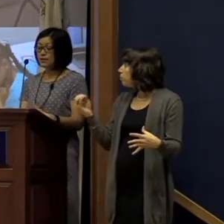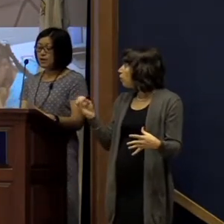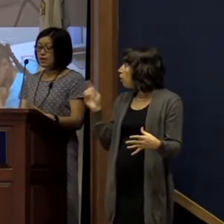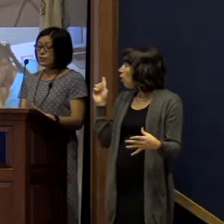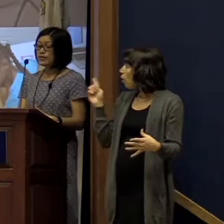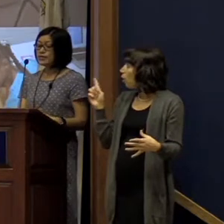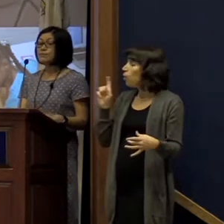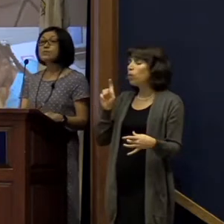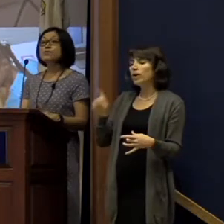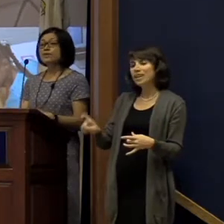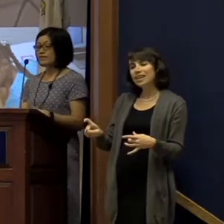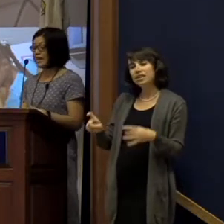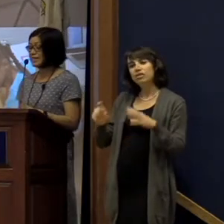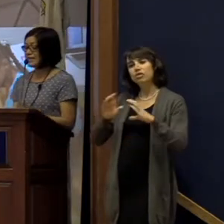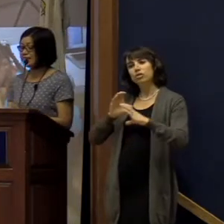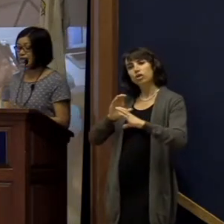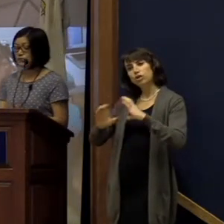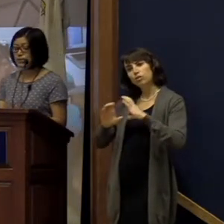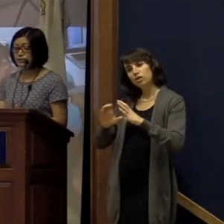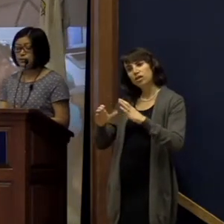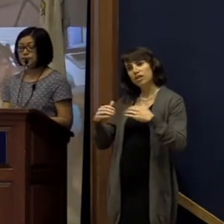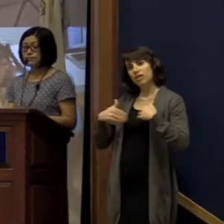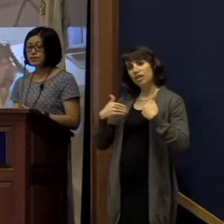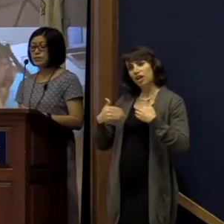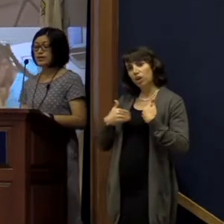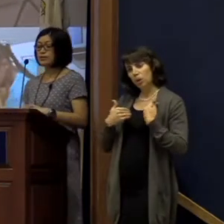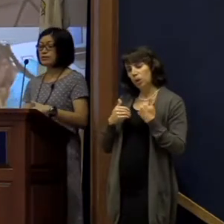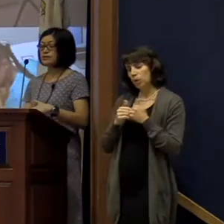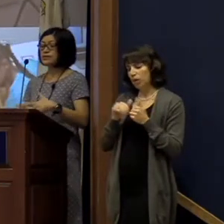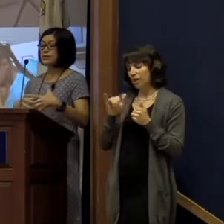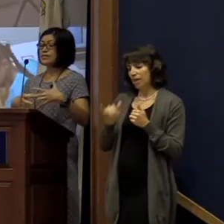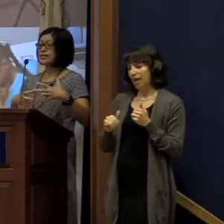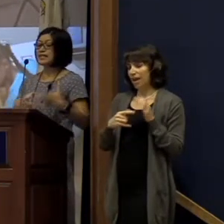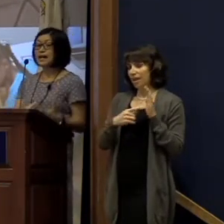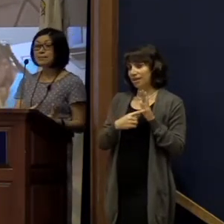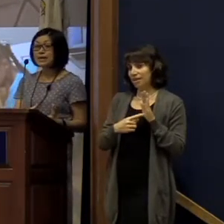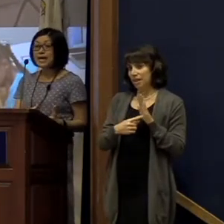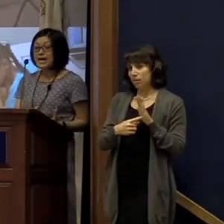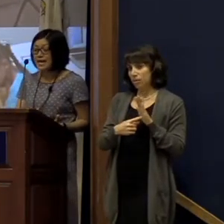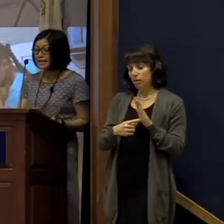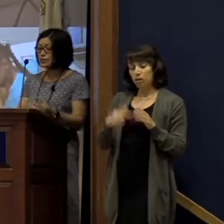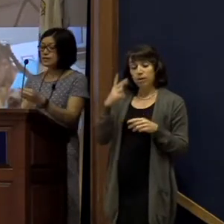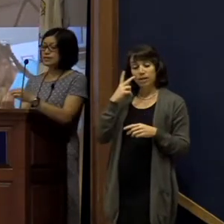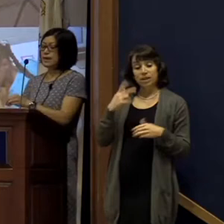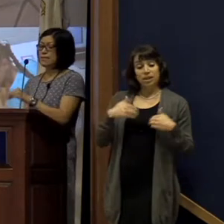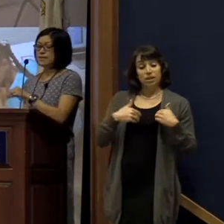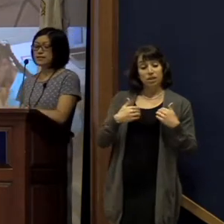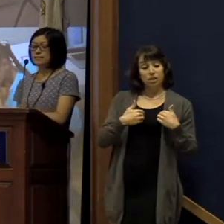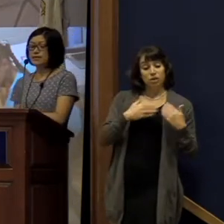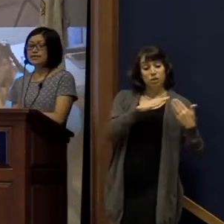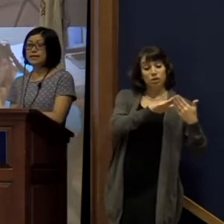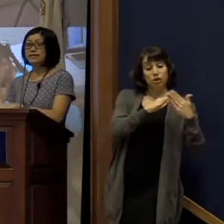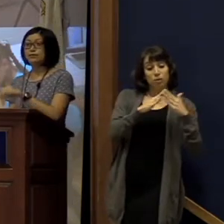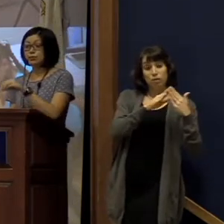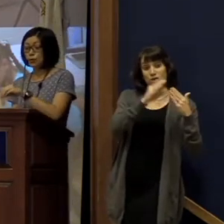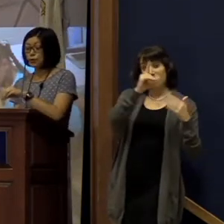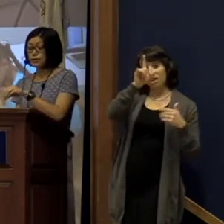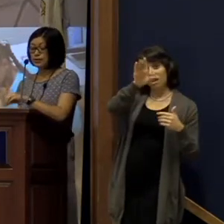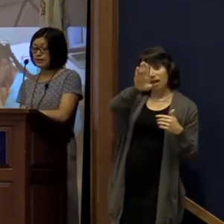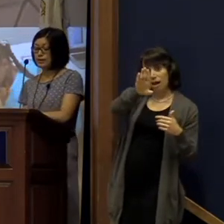We see the movement of ideas and resources between the youth community club into the STEM Makerspace that is also hosted at the club